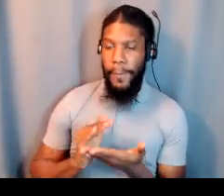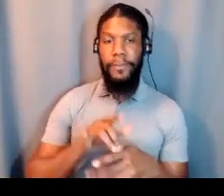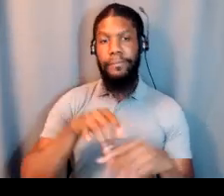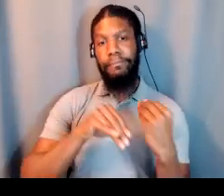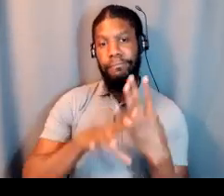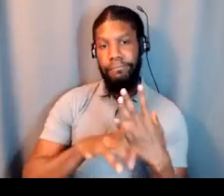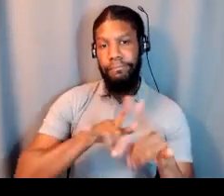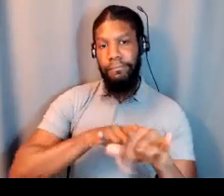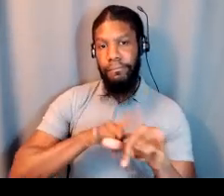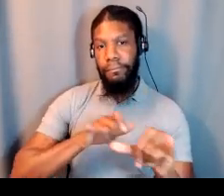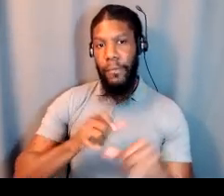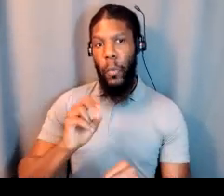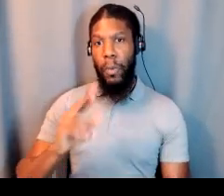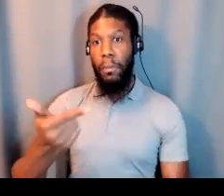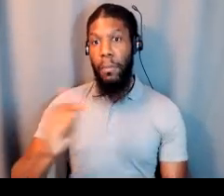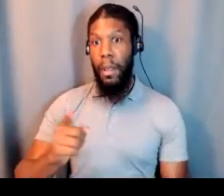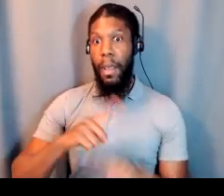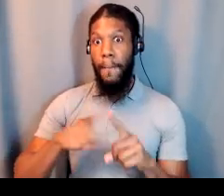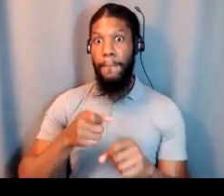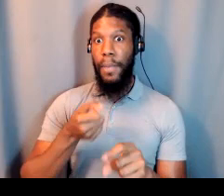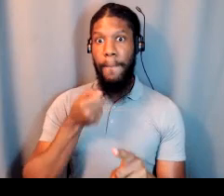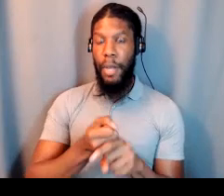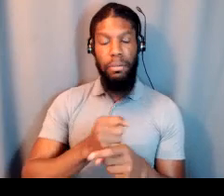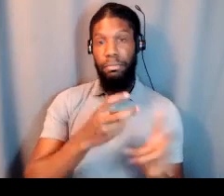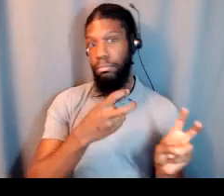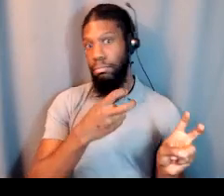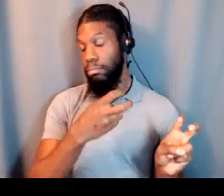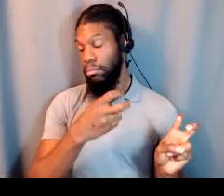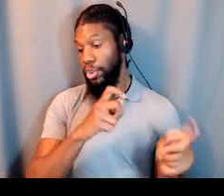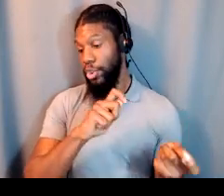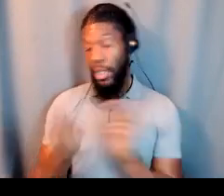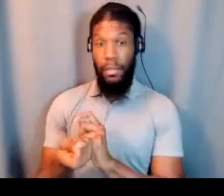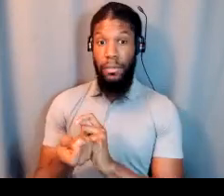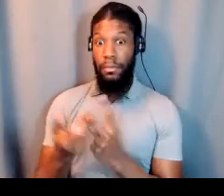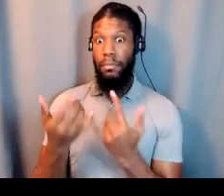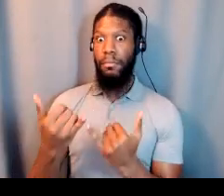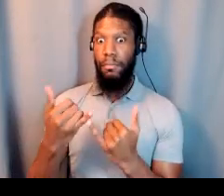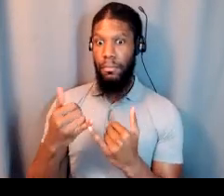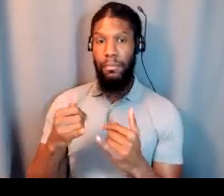So they made that pivot very quickly and I think very well. But now we're in the situation where we're trying to expand.